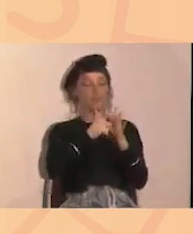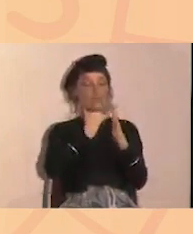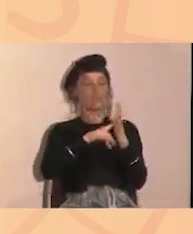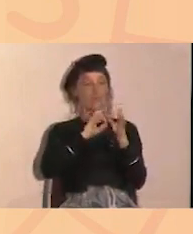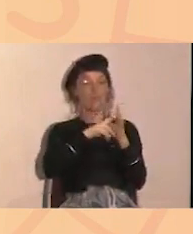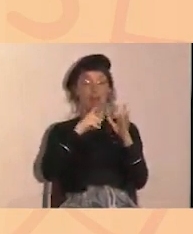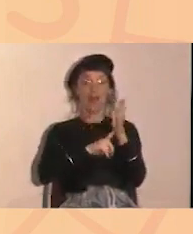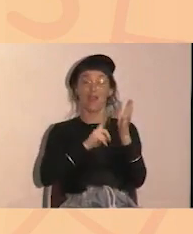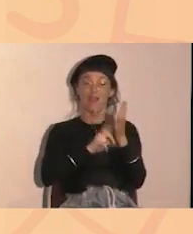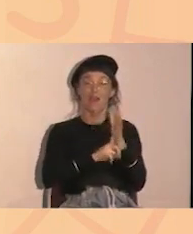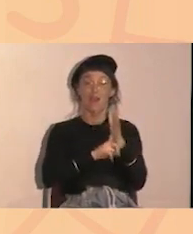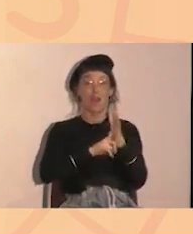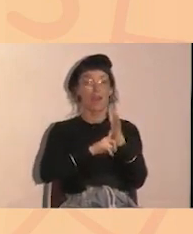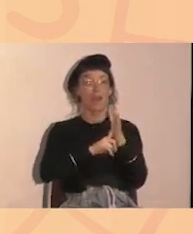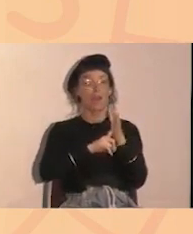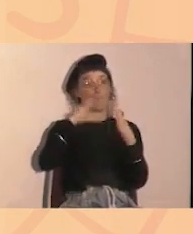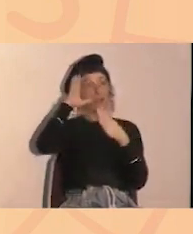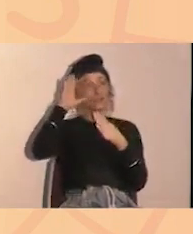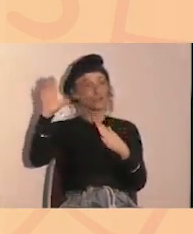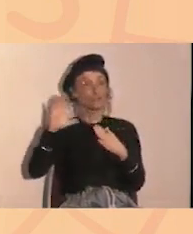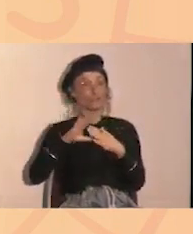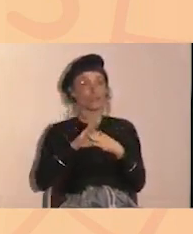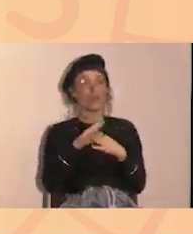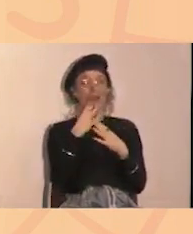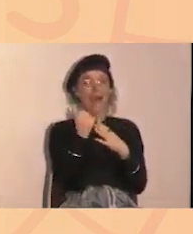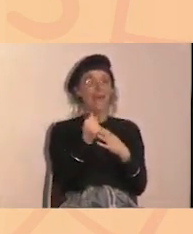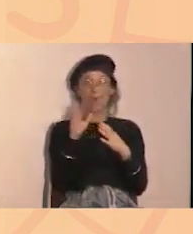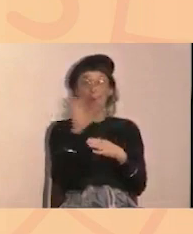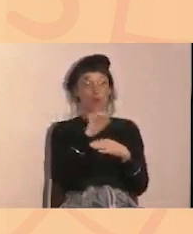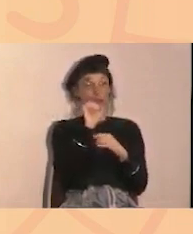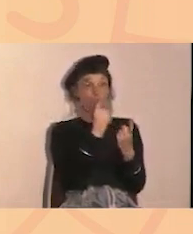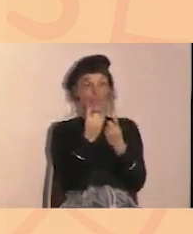block walls of her home in Warakurna through to the minky blankets that, you know,